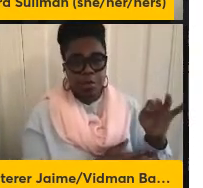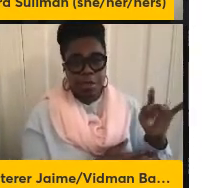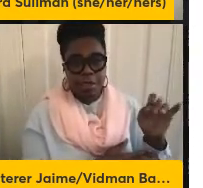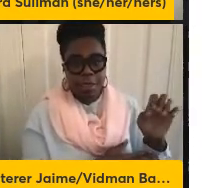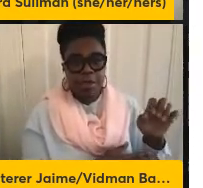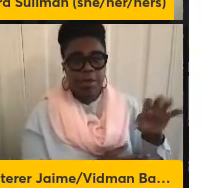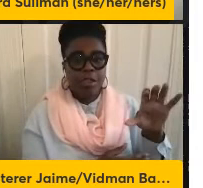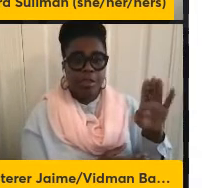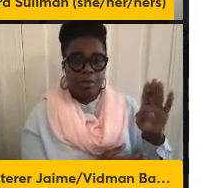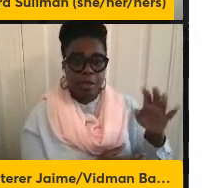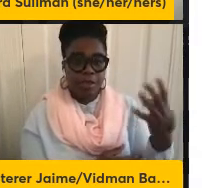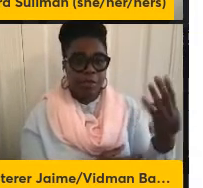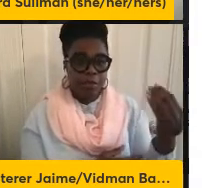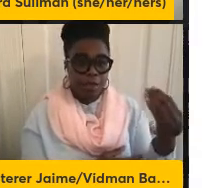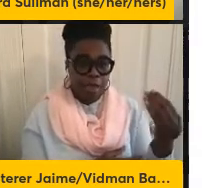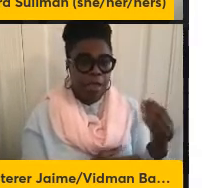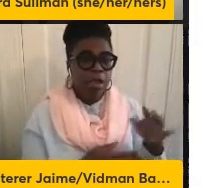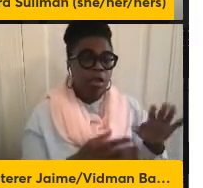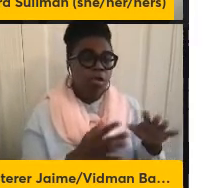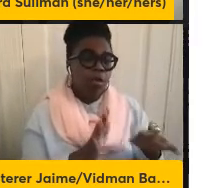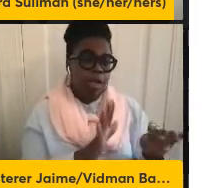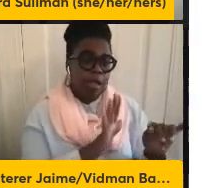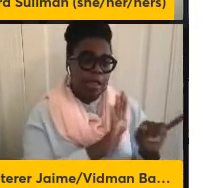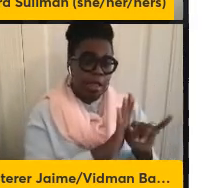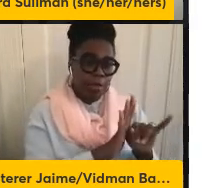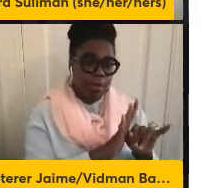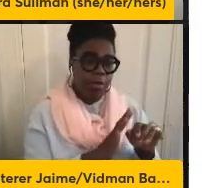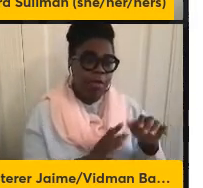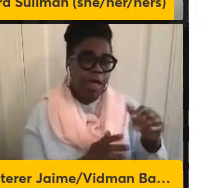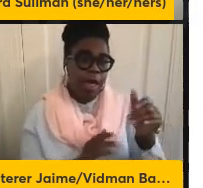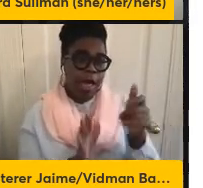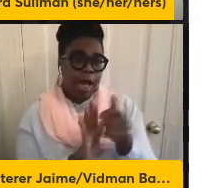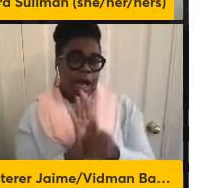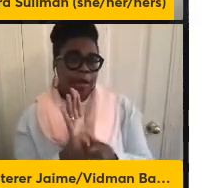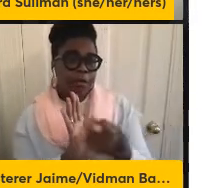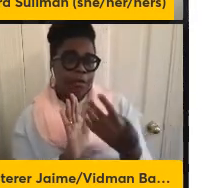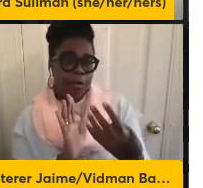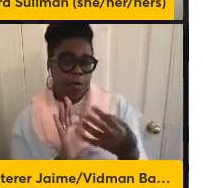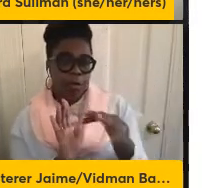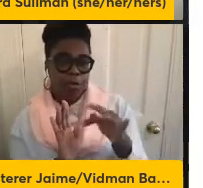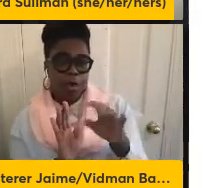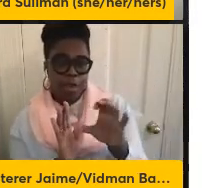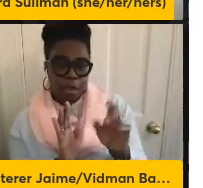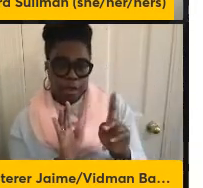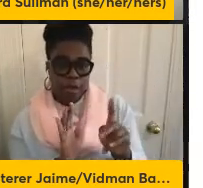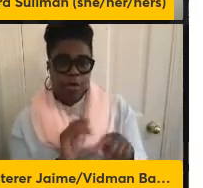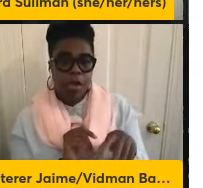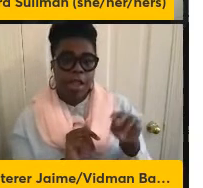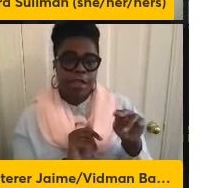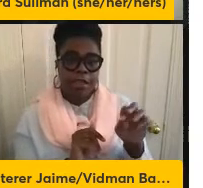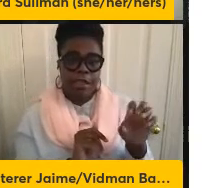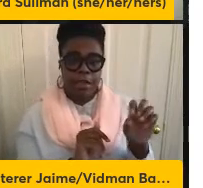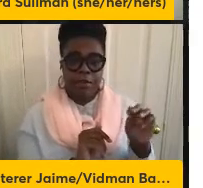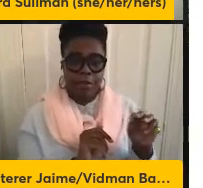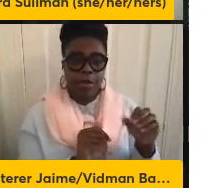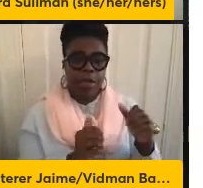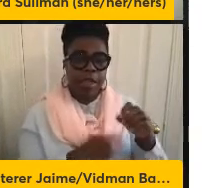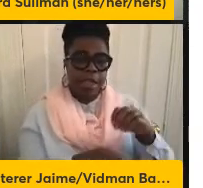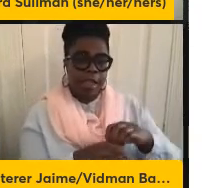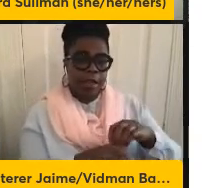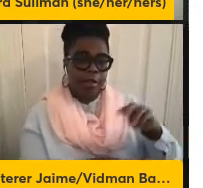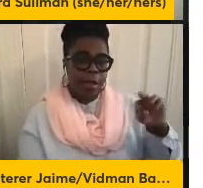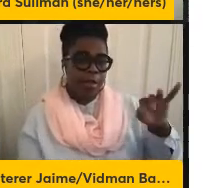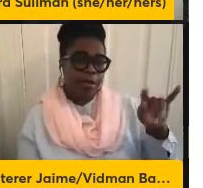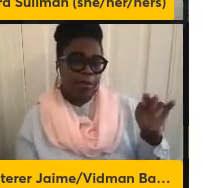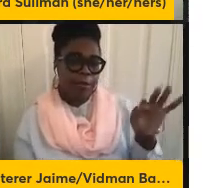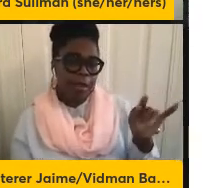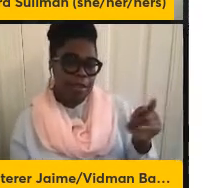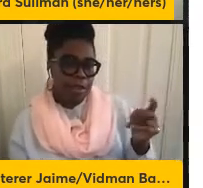differentiated them with GM CSF and aisle four to dendritic cells, or with MCs f into macrophages. And since this was nested